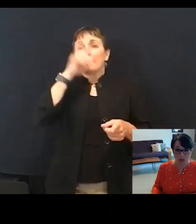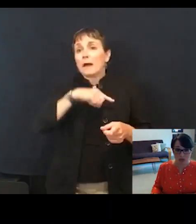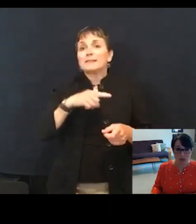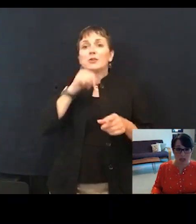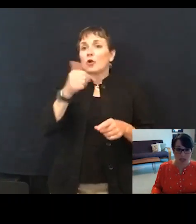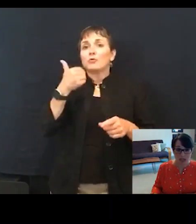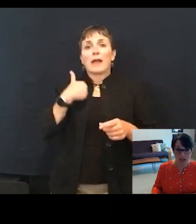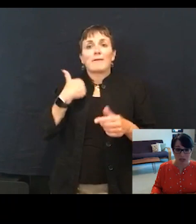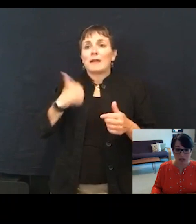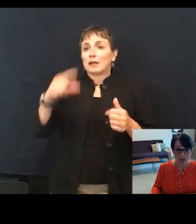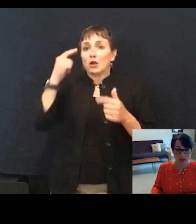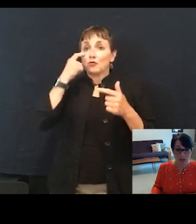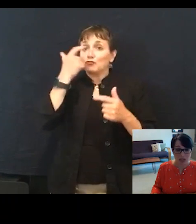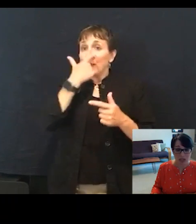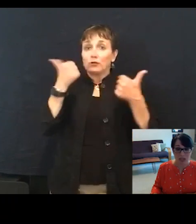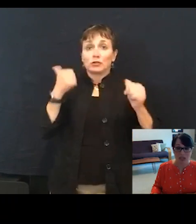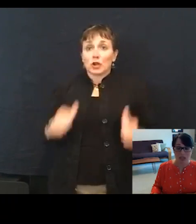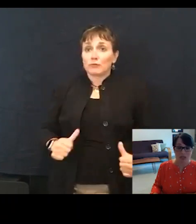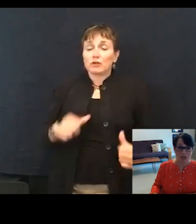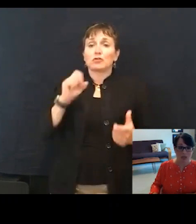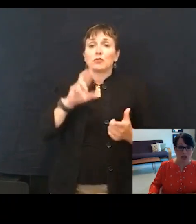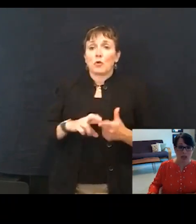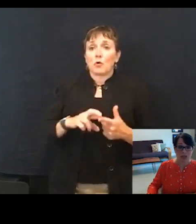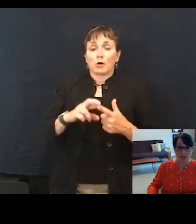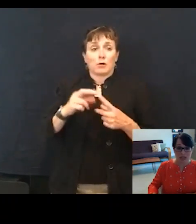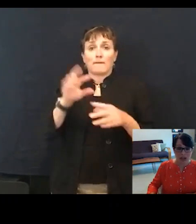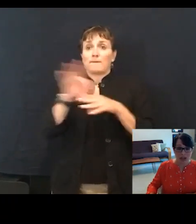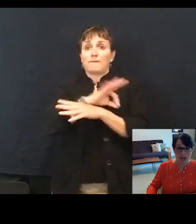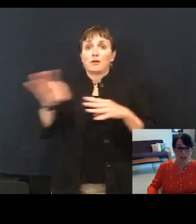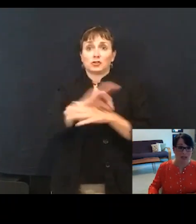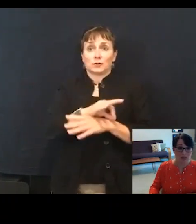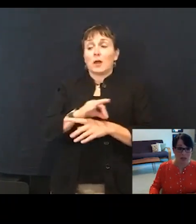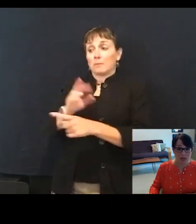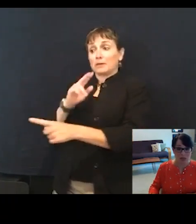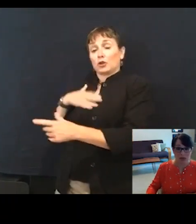to be detected on an ERG. So this is not an ideal mouse model